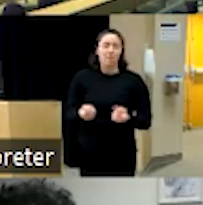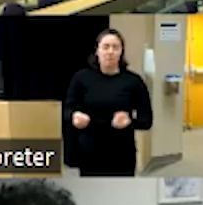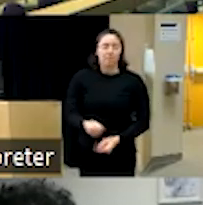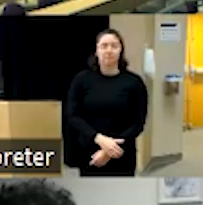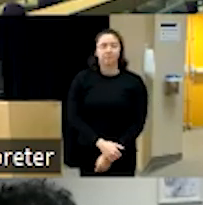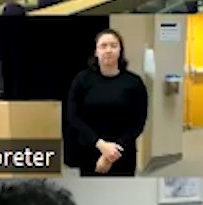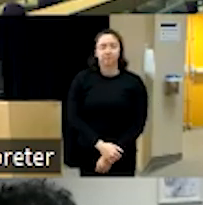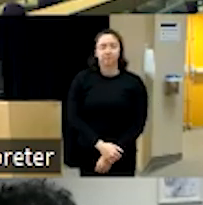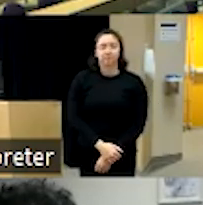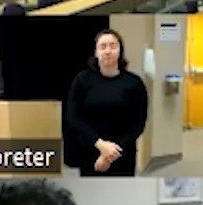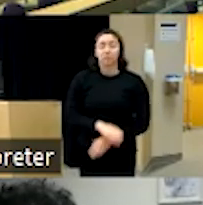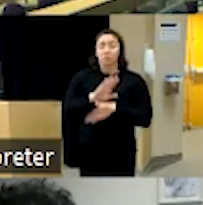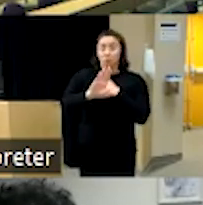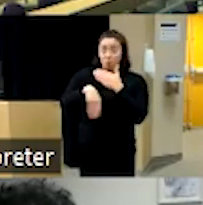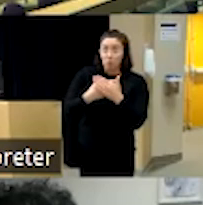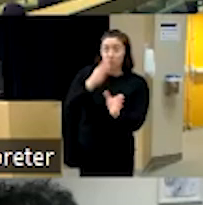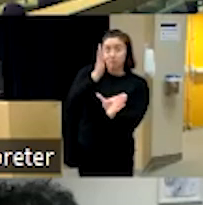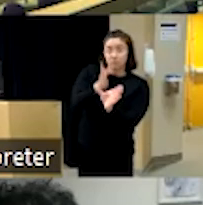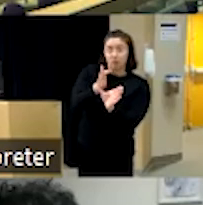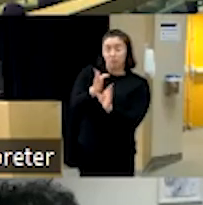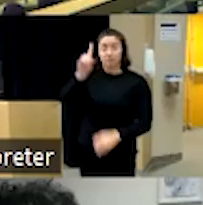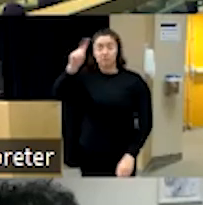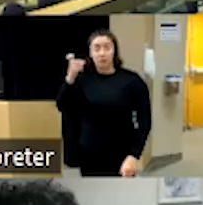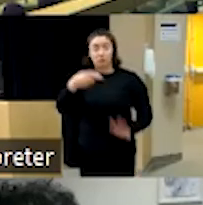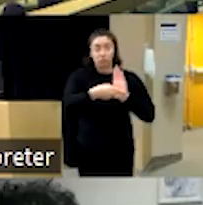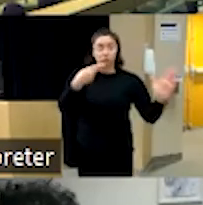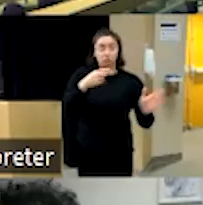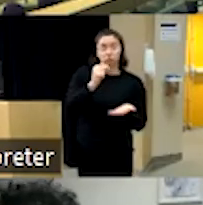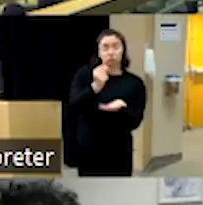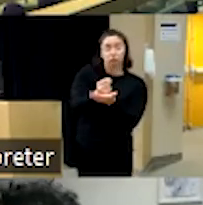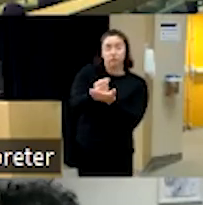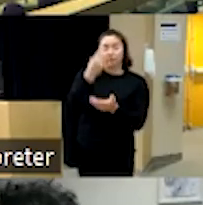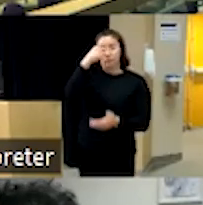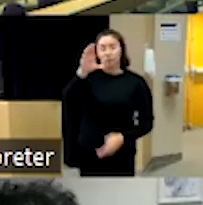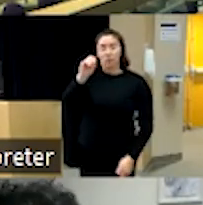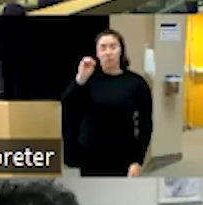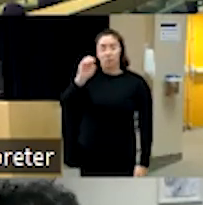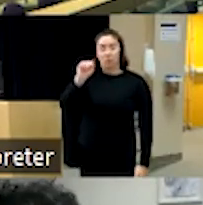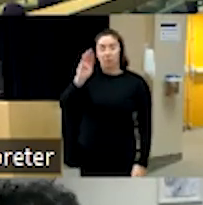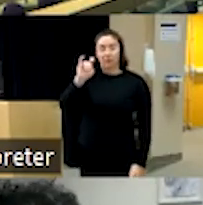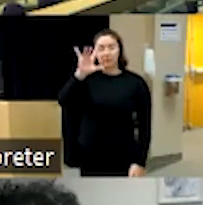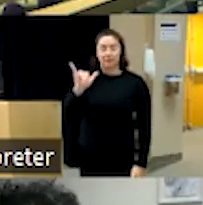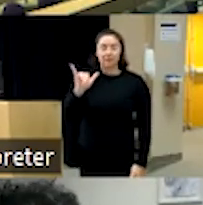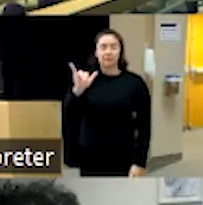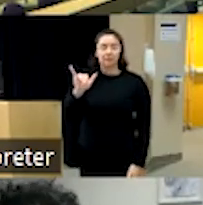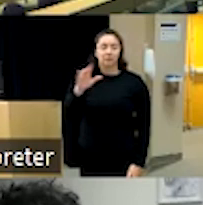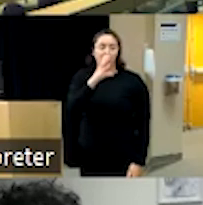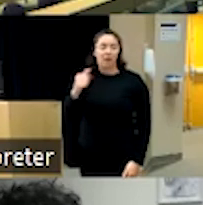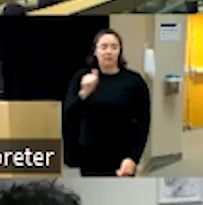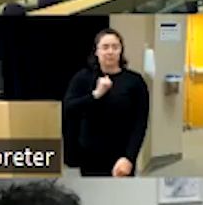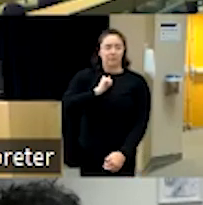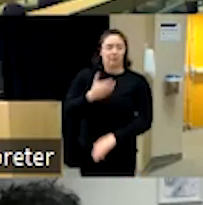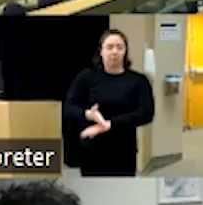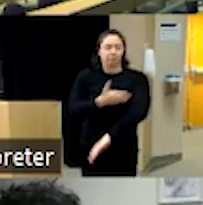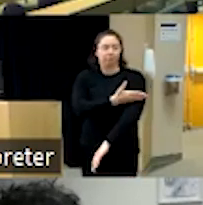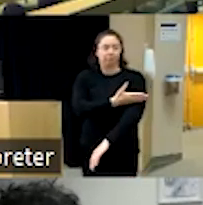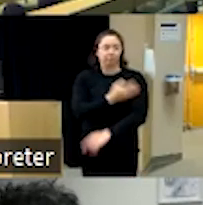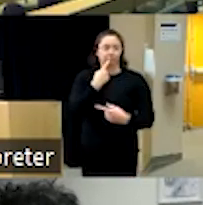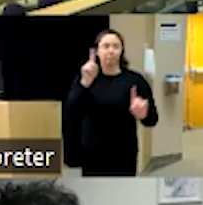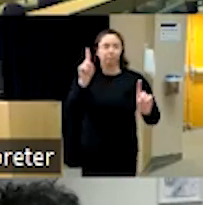psychologists diagnose and treat comorbidities and the goals the self-efficacy we have a long